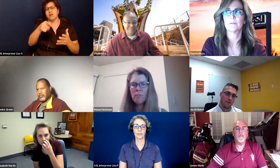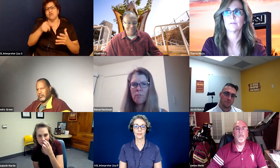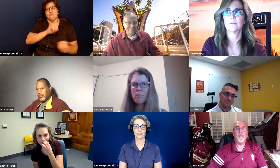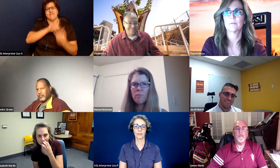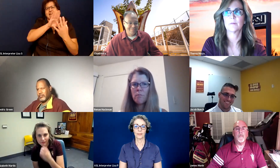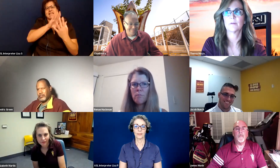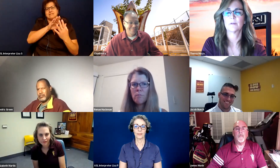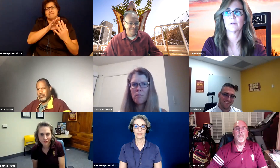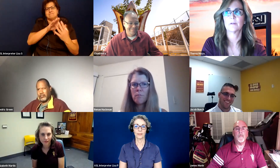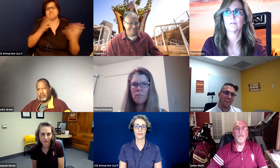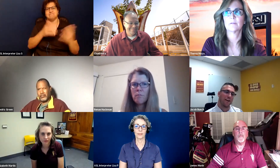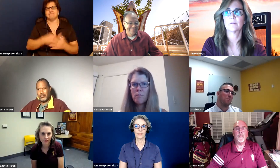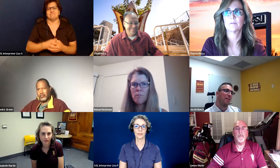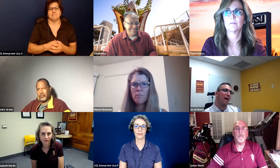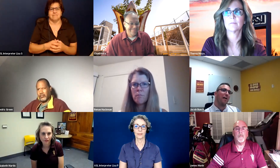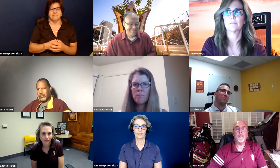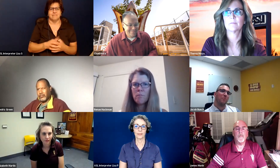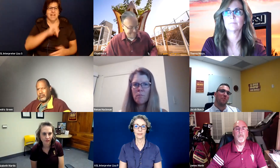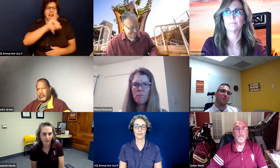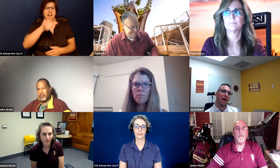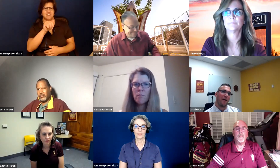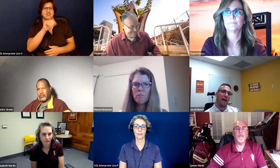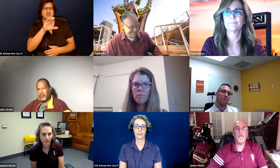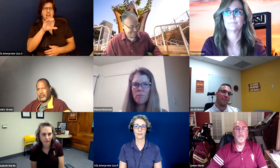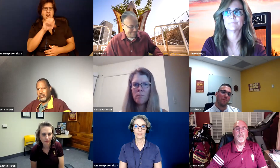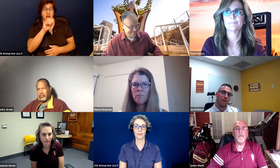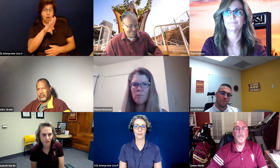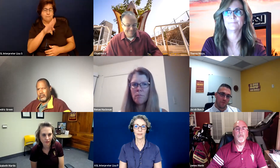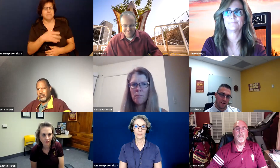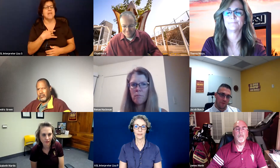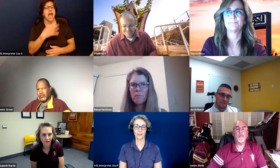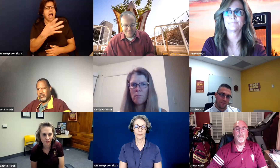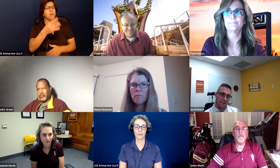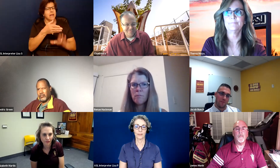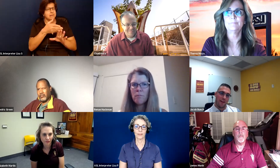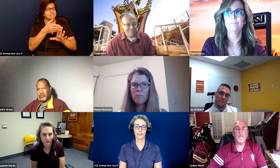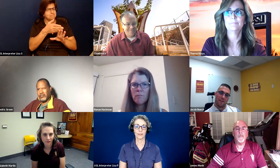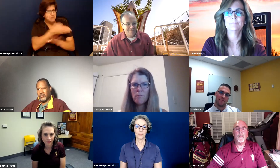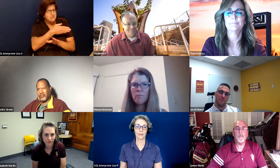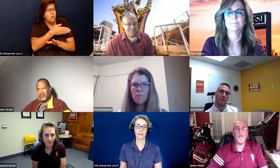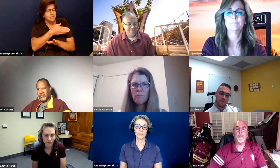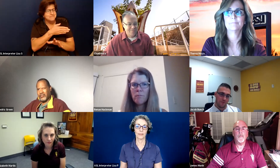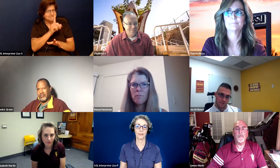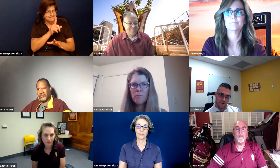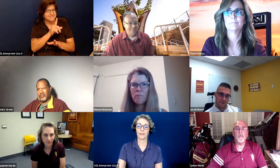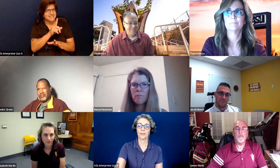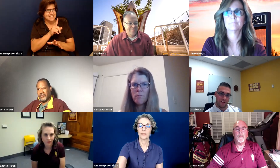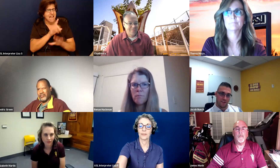May I started? Okay. So I would like to preface what I'm about to say that none of this was experienced at ASU.